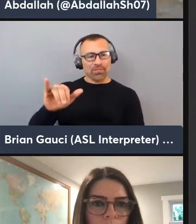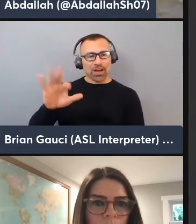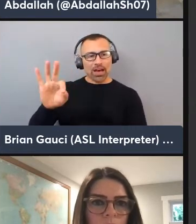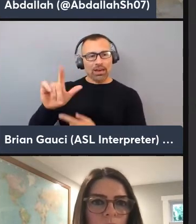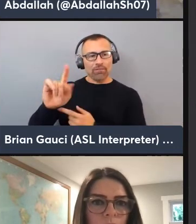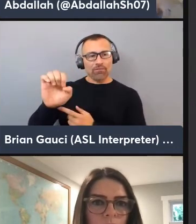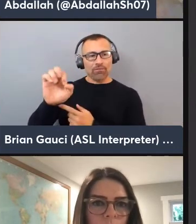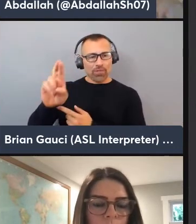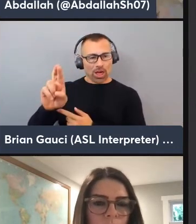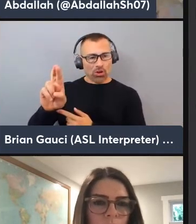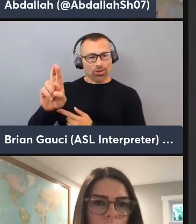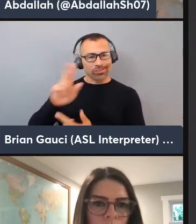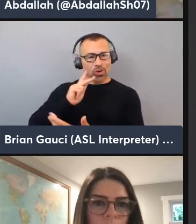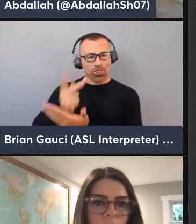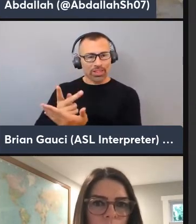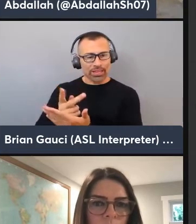or we call it a connected UI component,